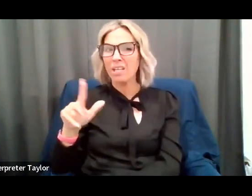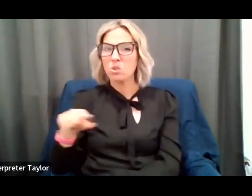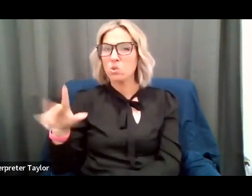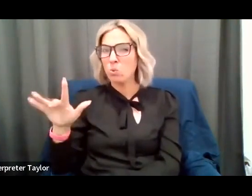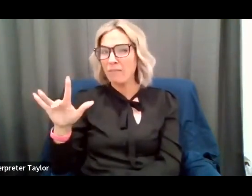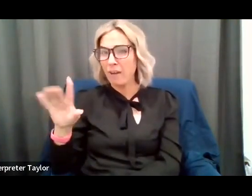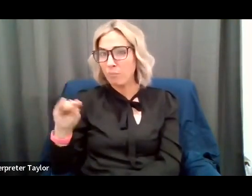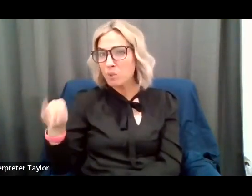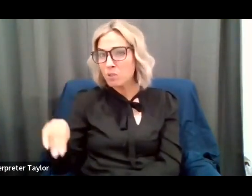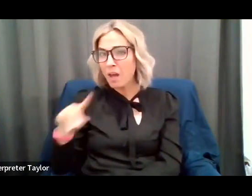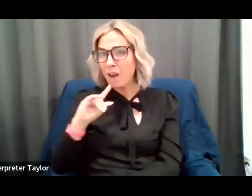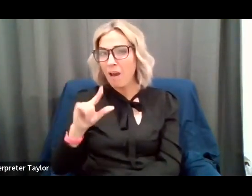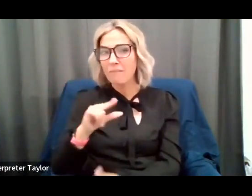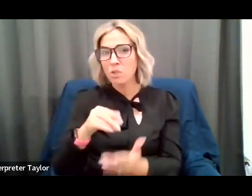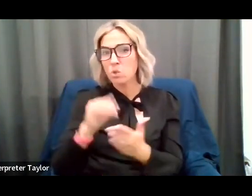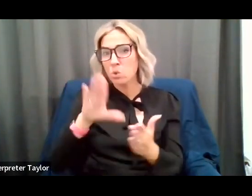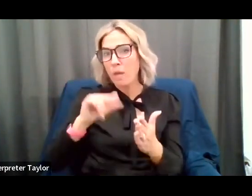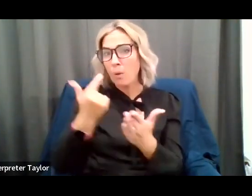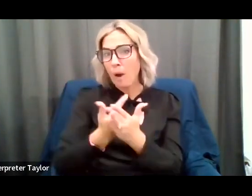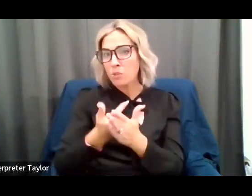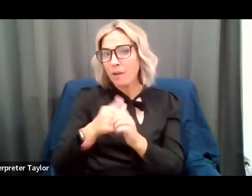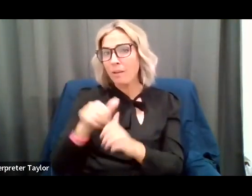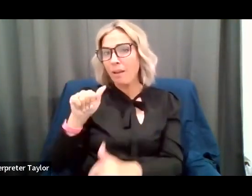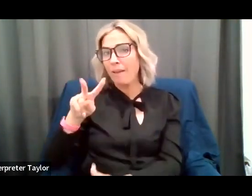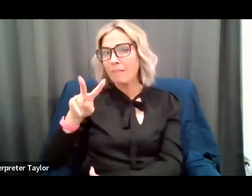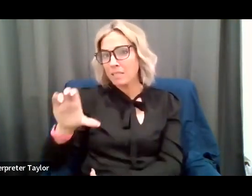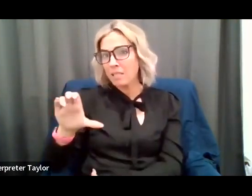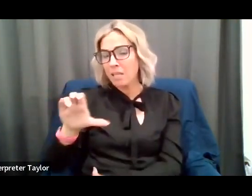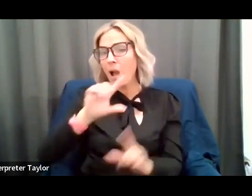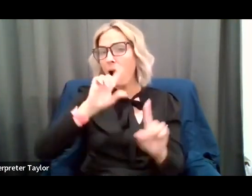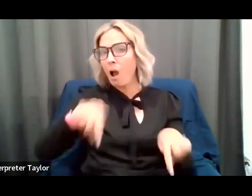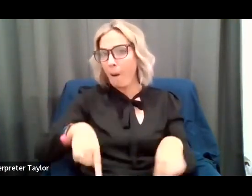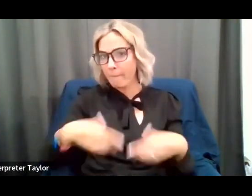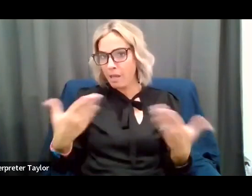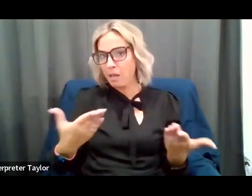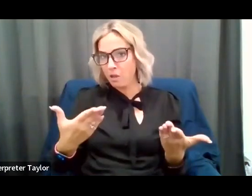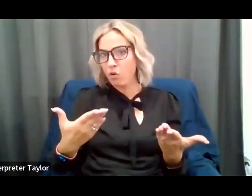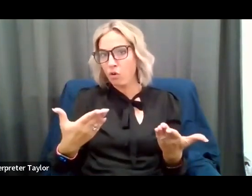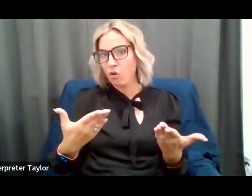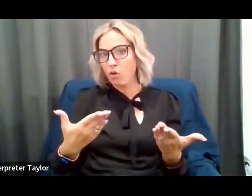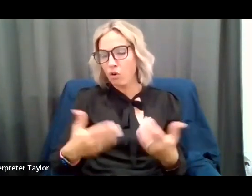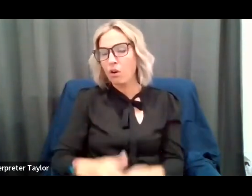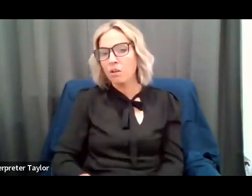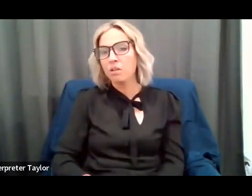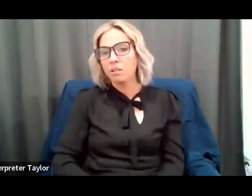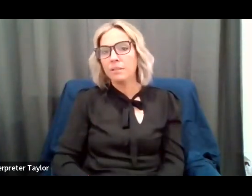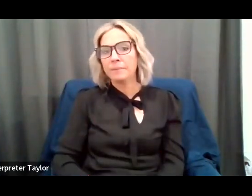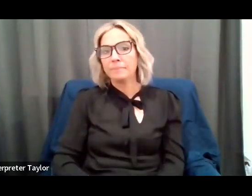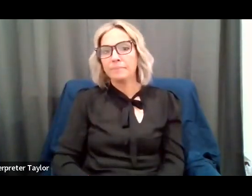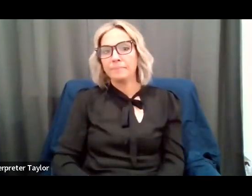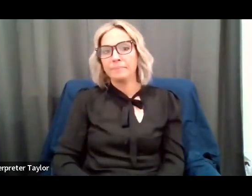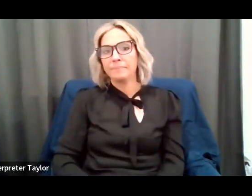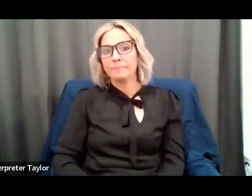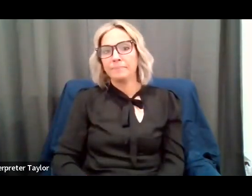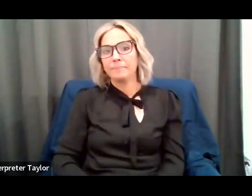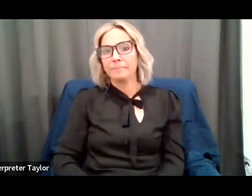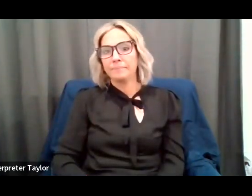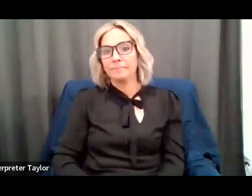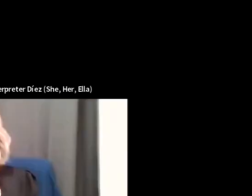of the graduating class in the Antelope Valley, will enroll at AVC. You're welcome.